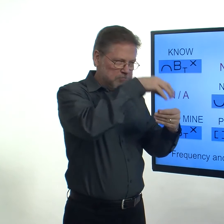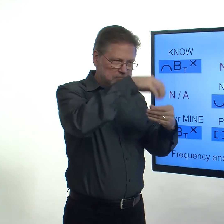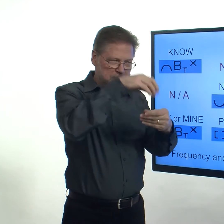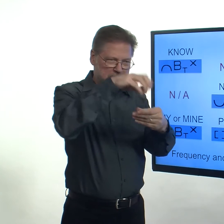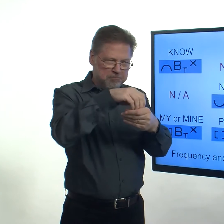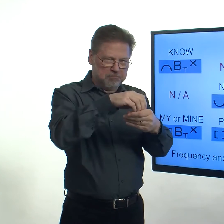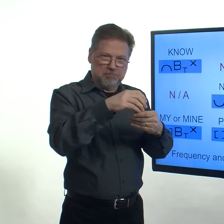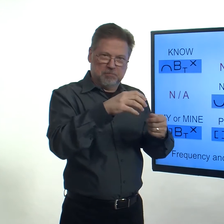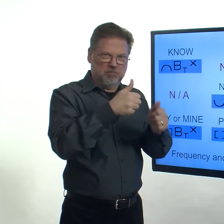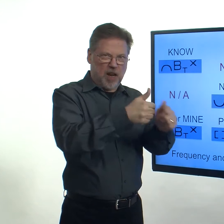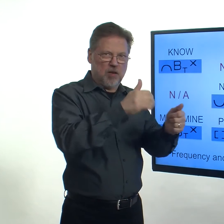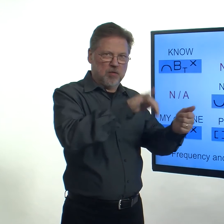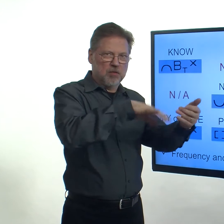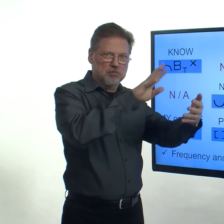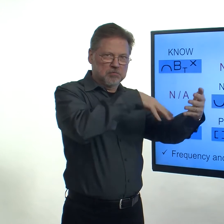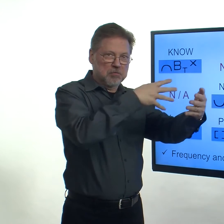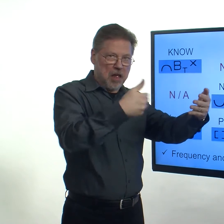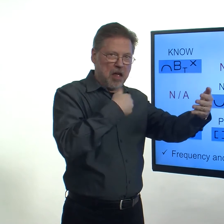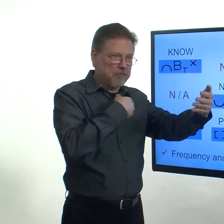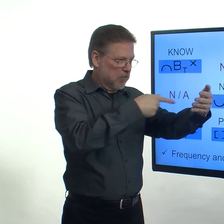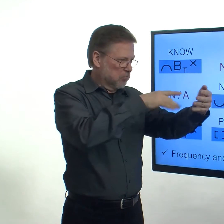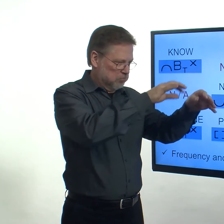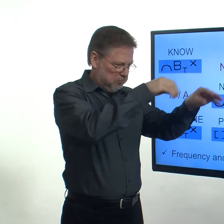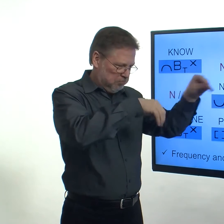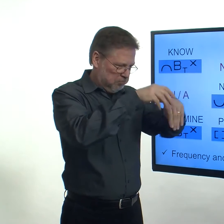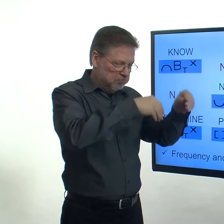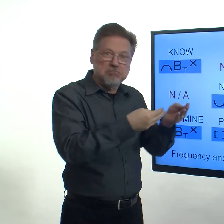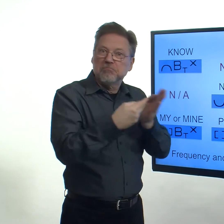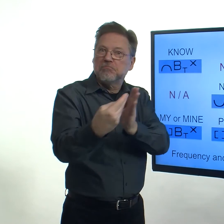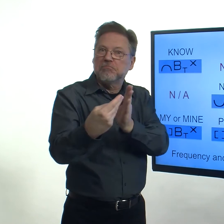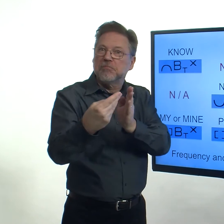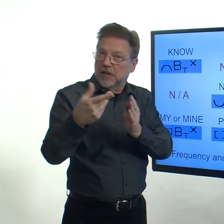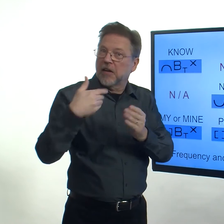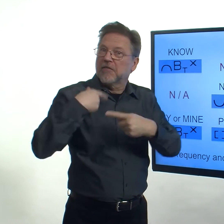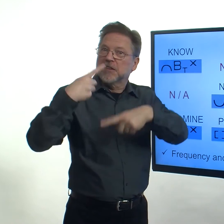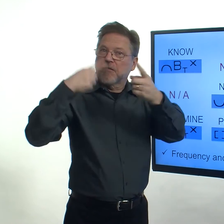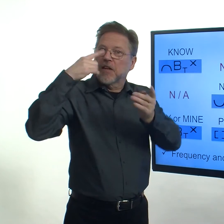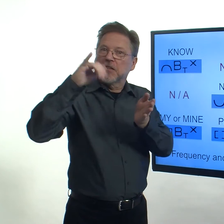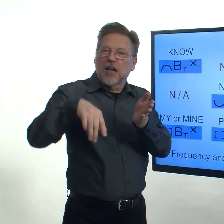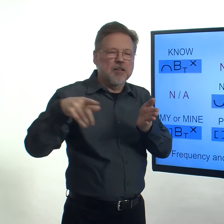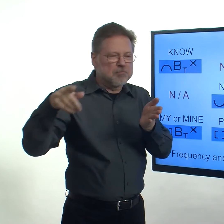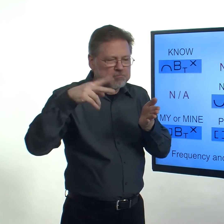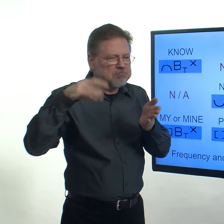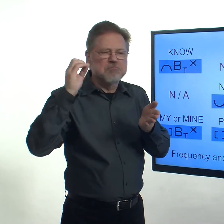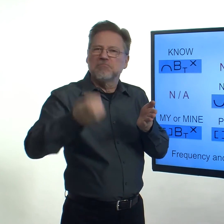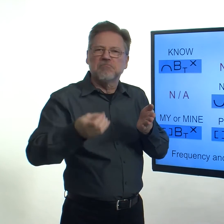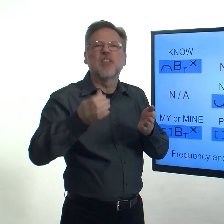you can make a combination and ask a signer if such a sign exists. If it doesn’t, mark